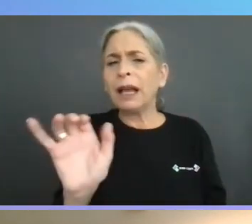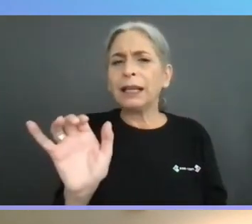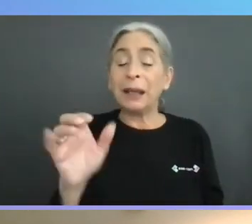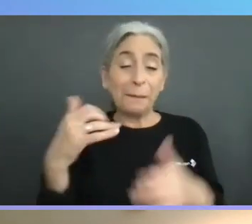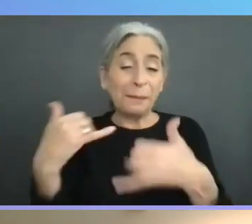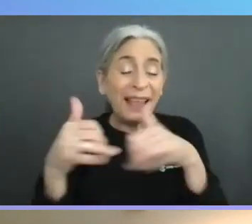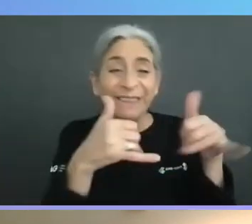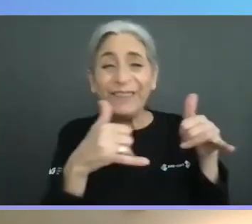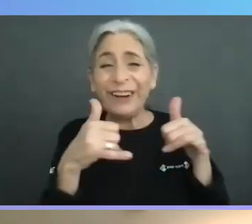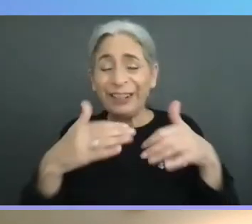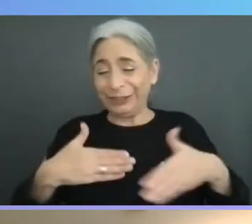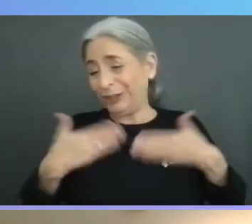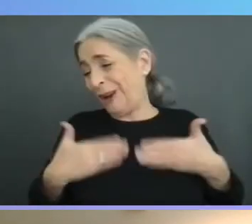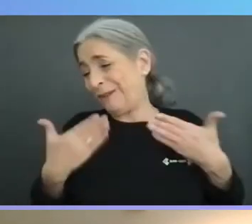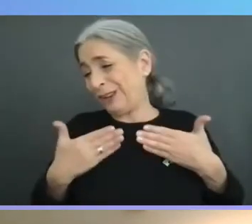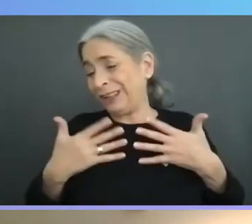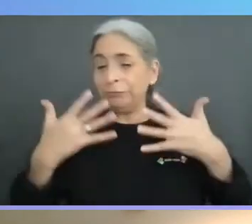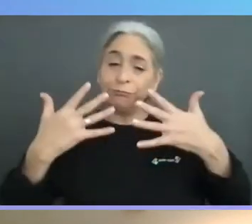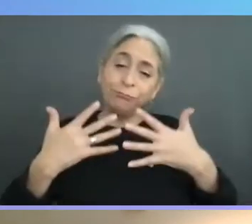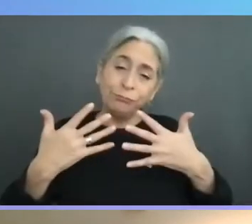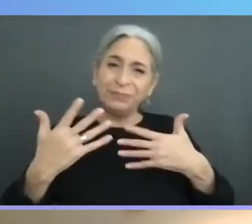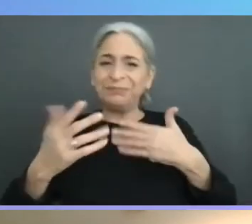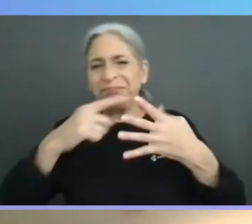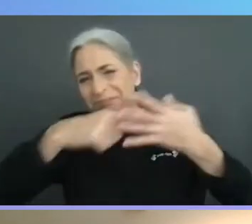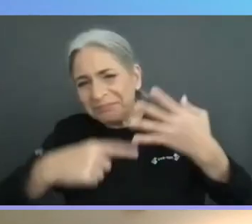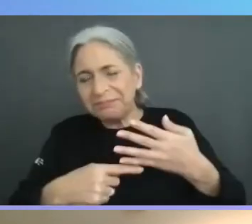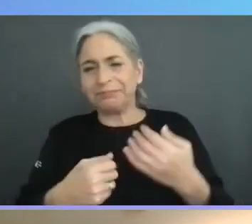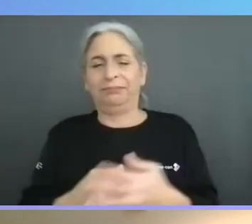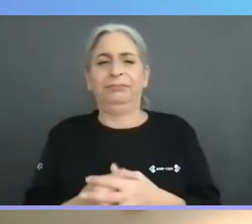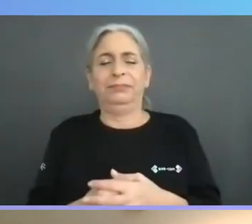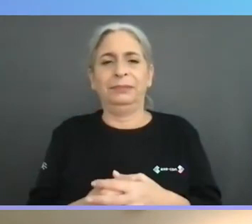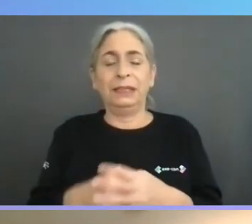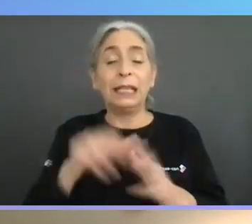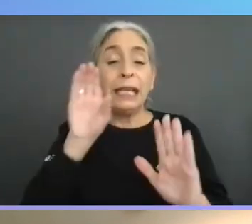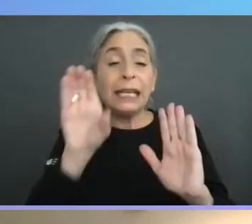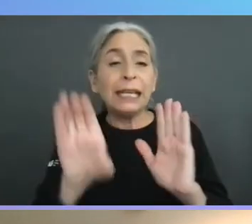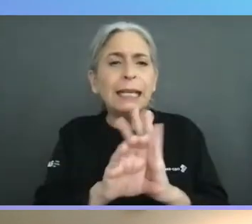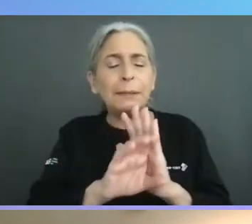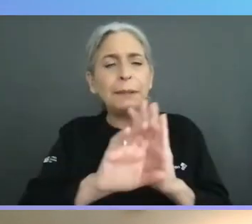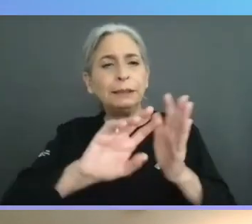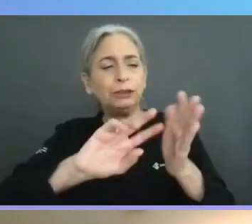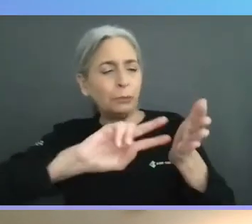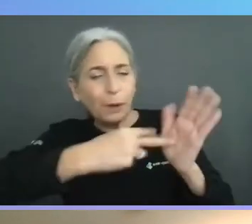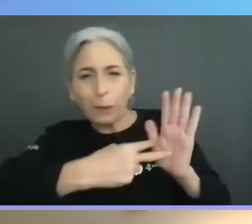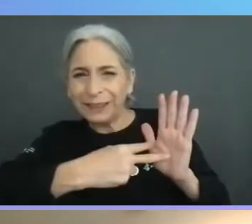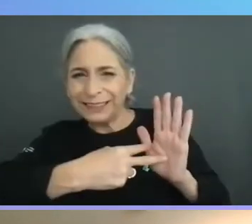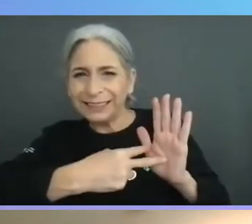somber, etc. an image purpose. How is the image used? In this